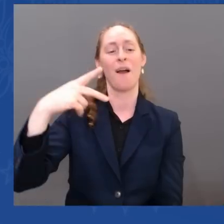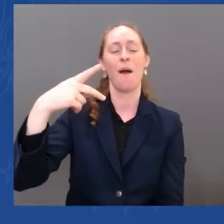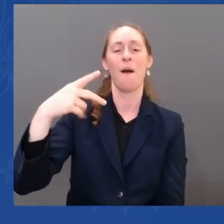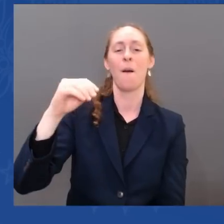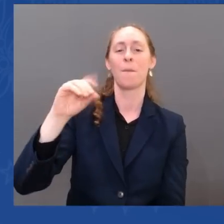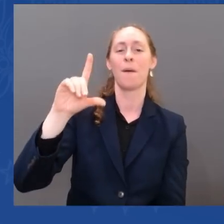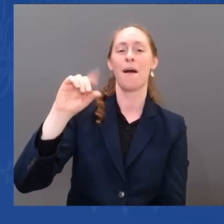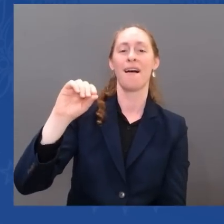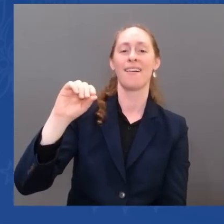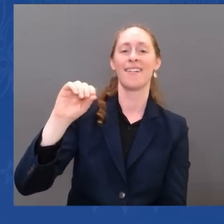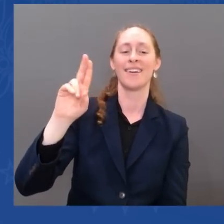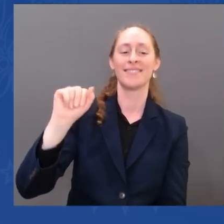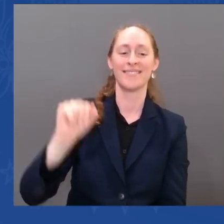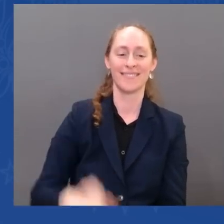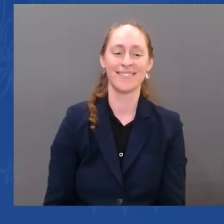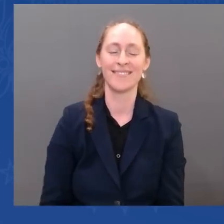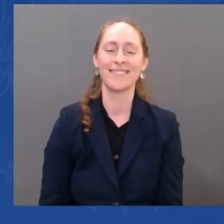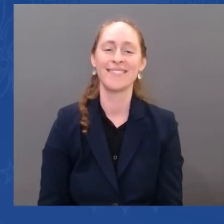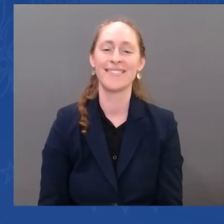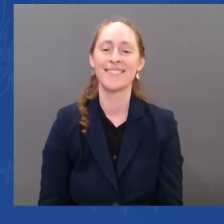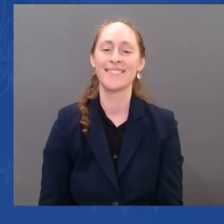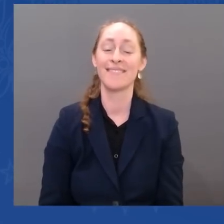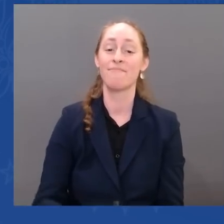"Bidenakis." It would rhyme well.